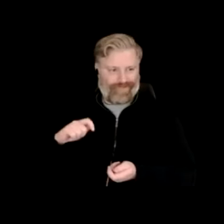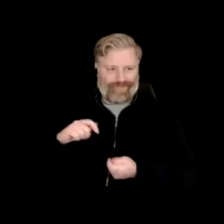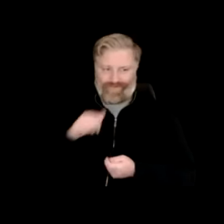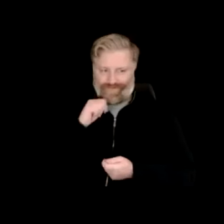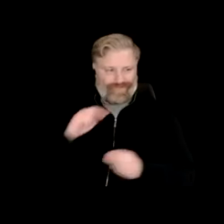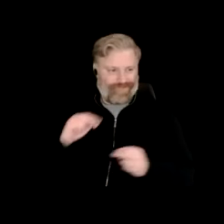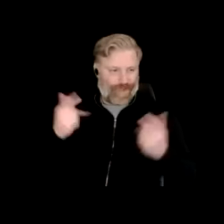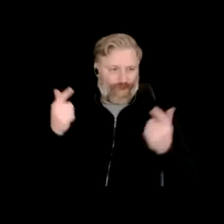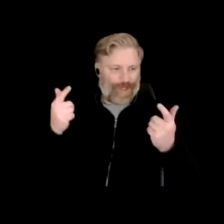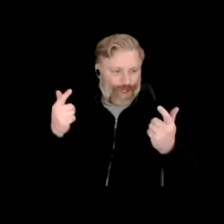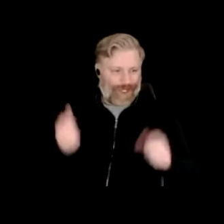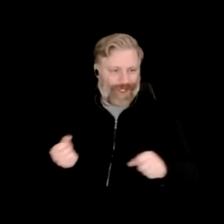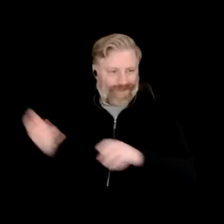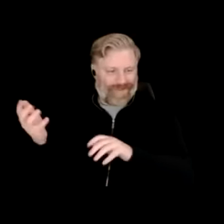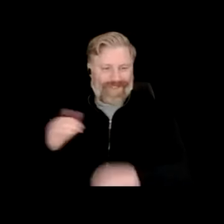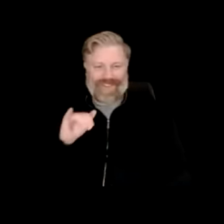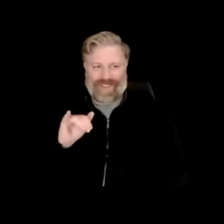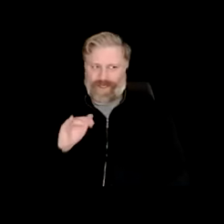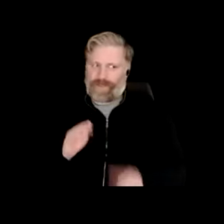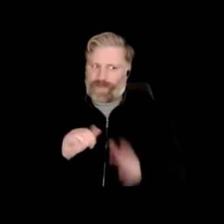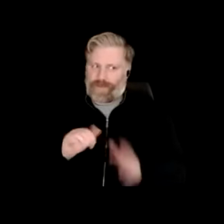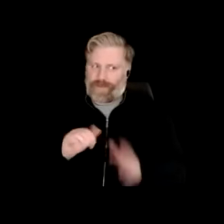So please pay close attention to this.